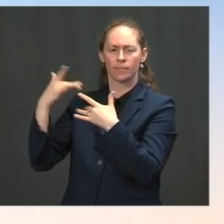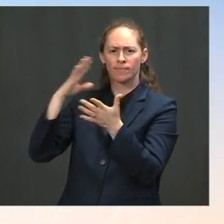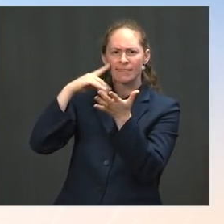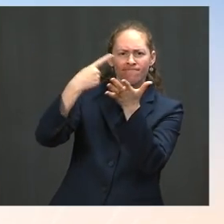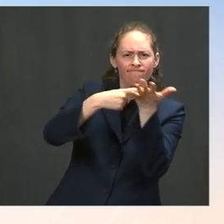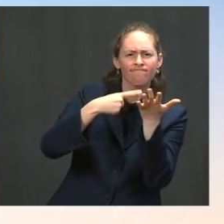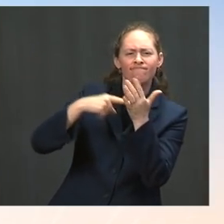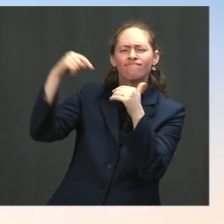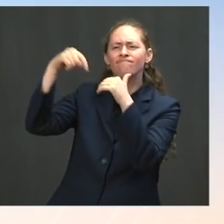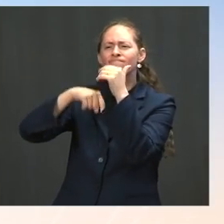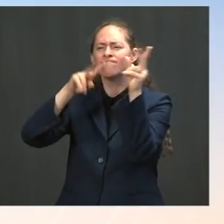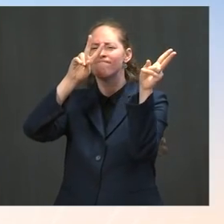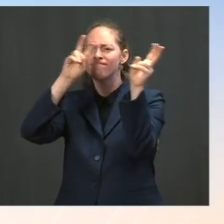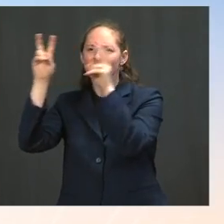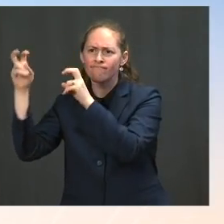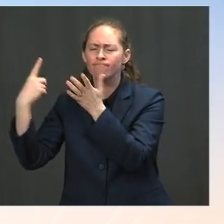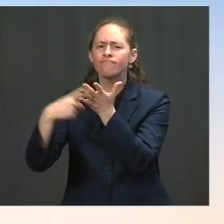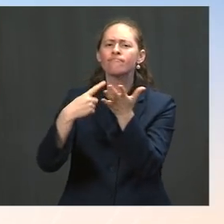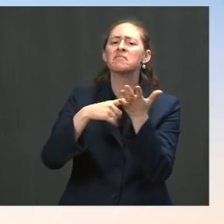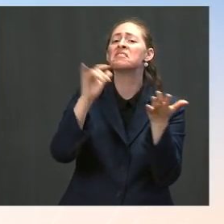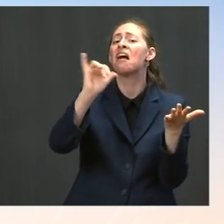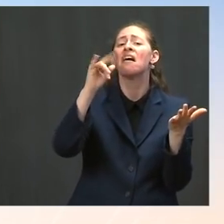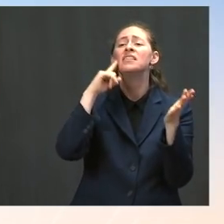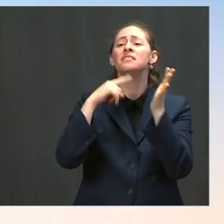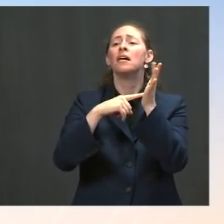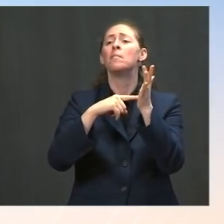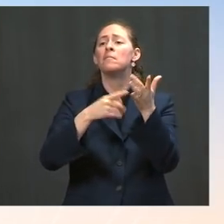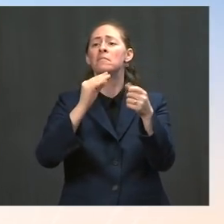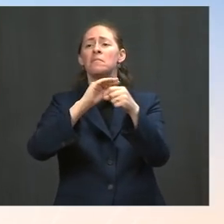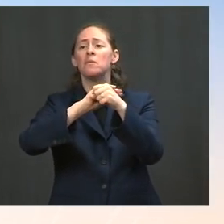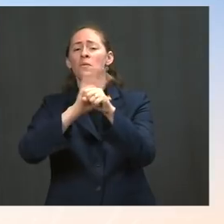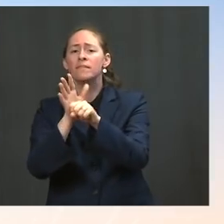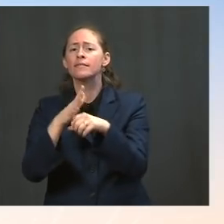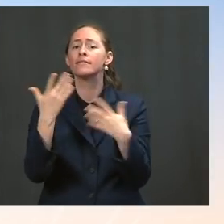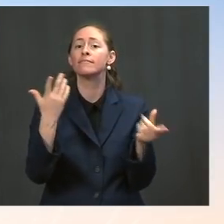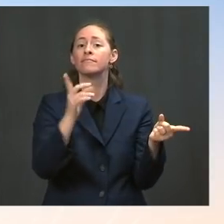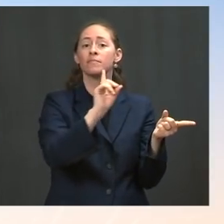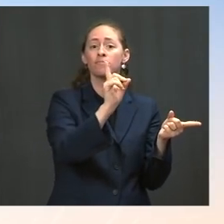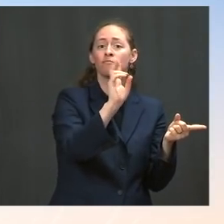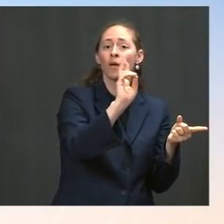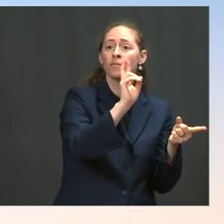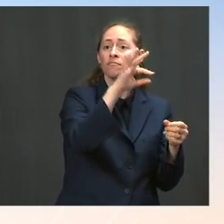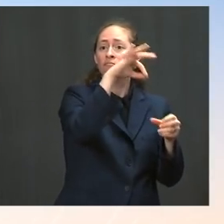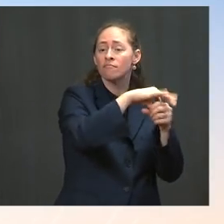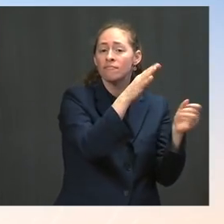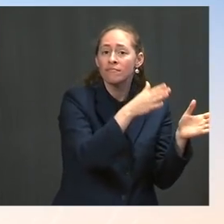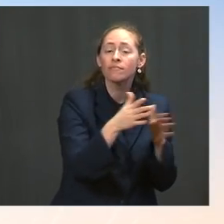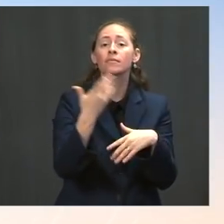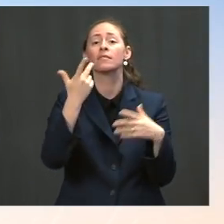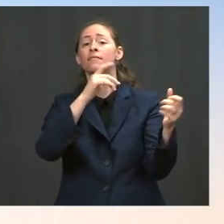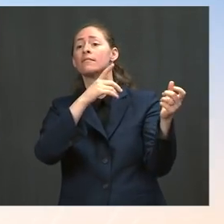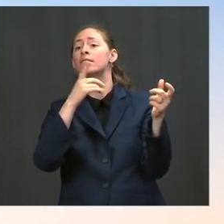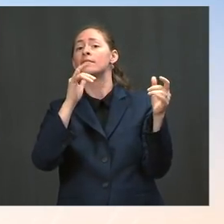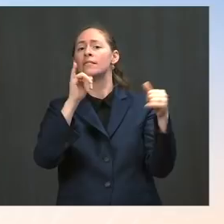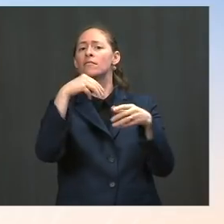the Bipartisan Infrastructure Framework and the Build Back Better agenda, climate, and a national security update following up from the Europe trip,